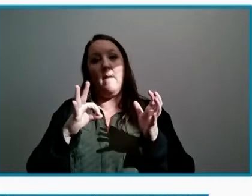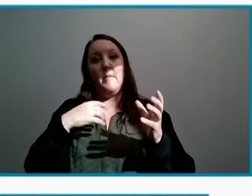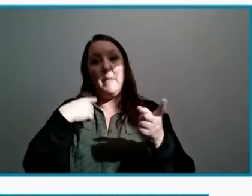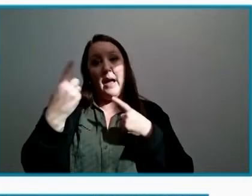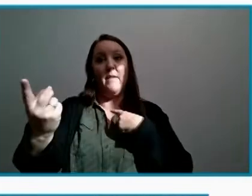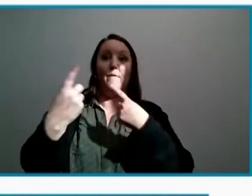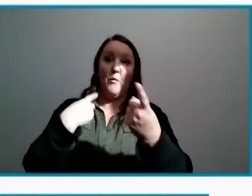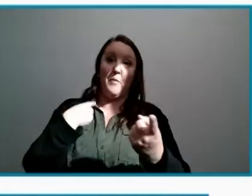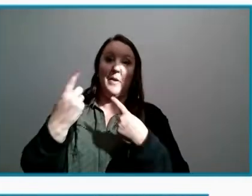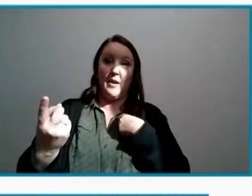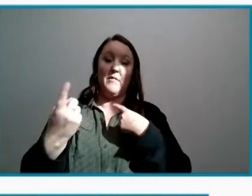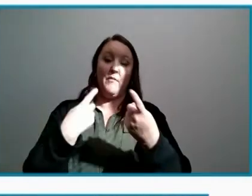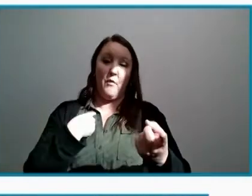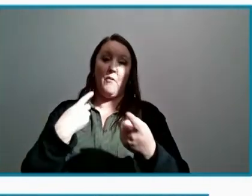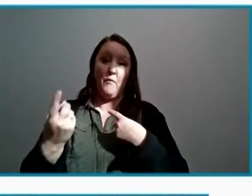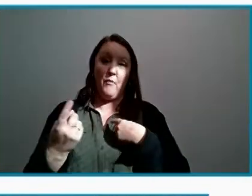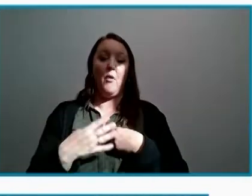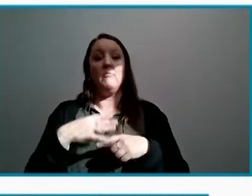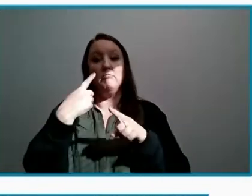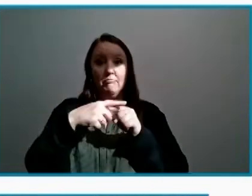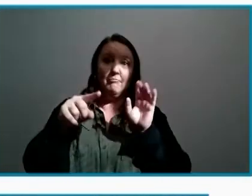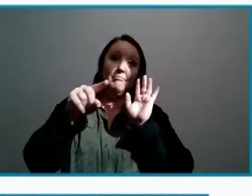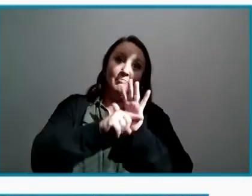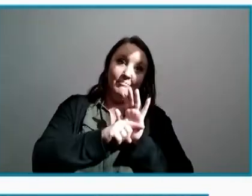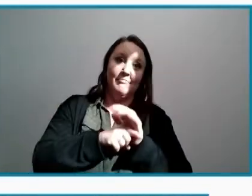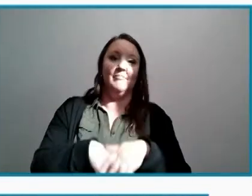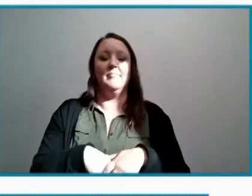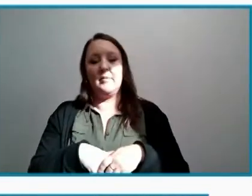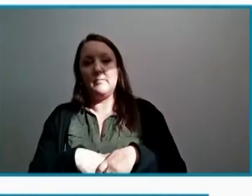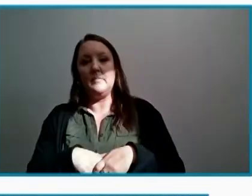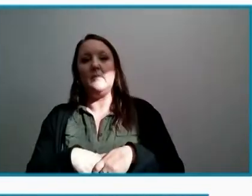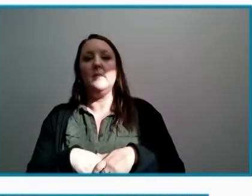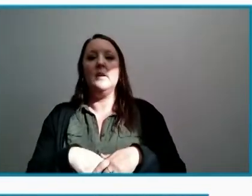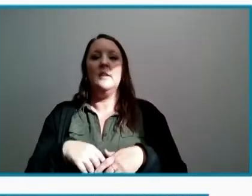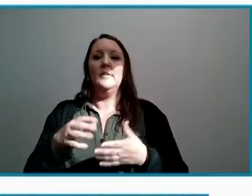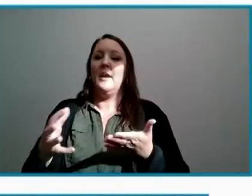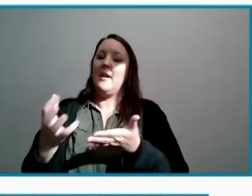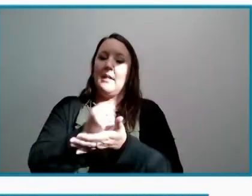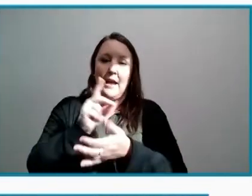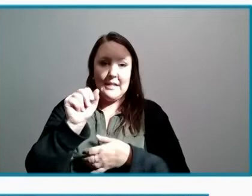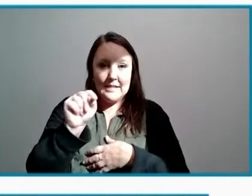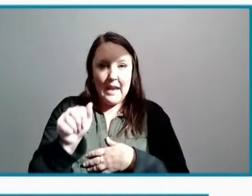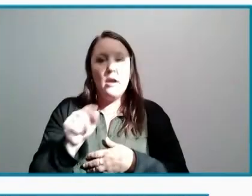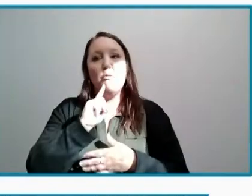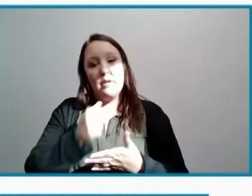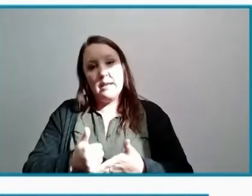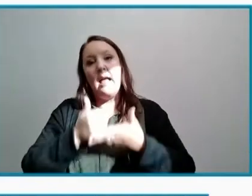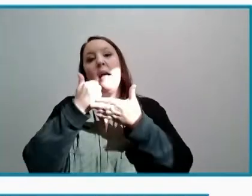a lot of experimentation. Um, the data collection can really help surveying people, you know,